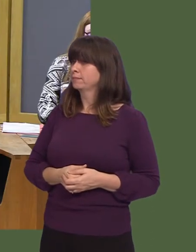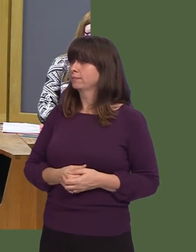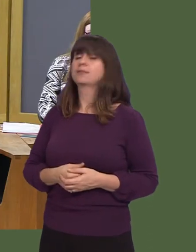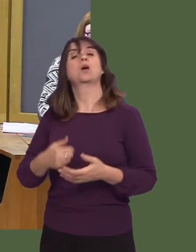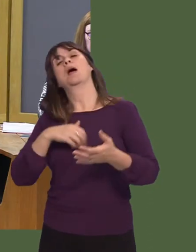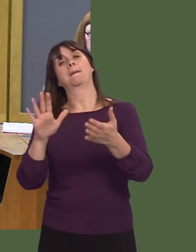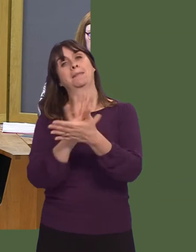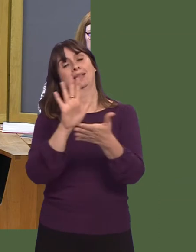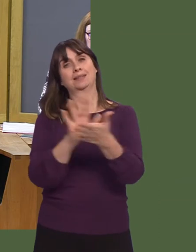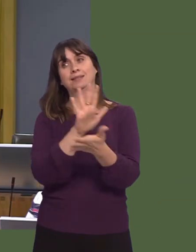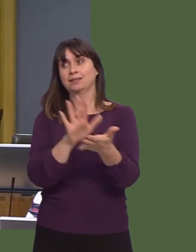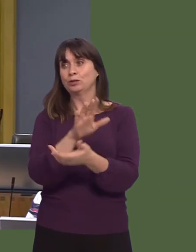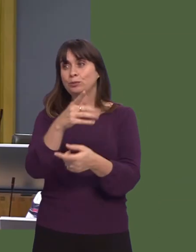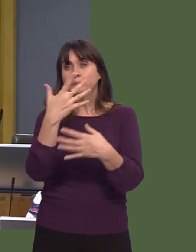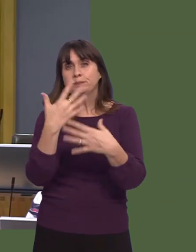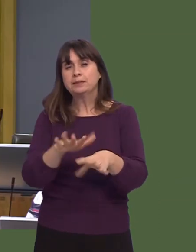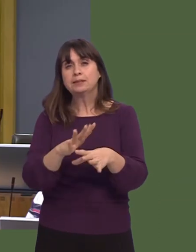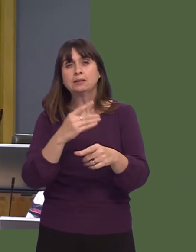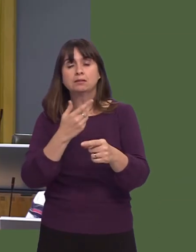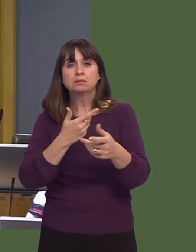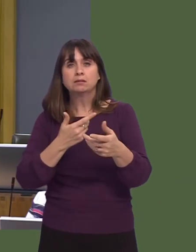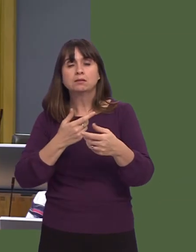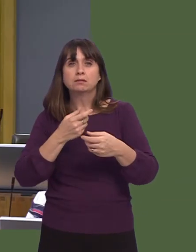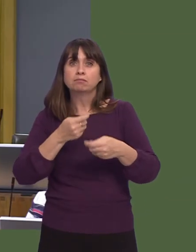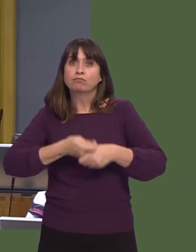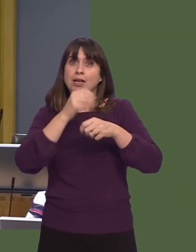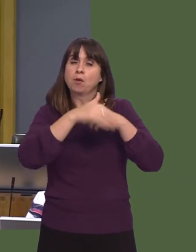you've mentioned the exemplary design guidance that the Welsh Government issued along with